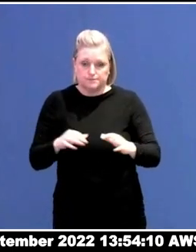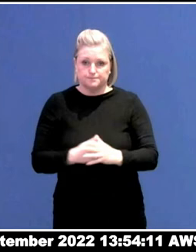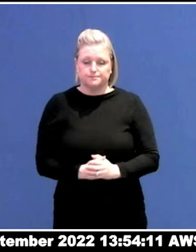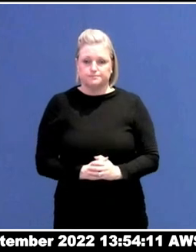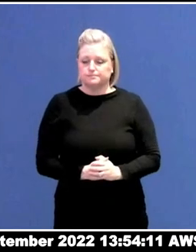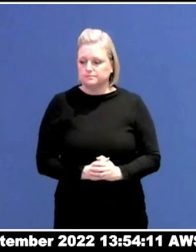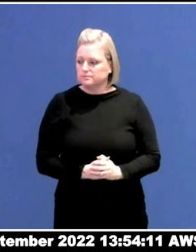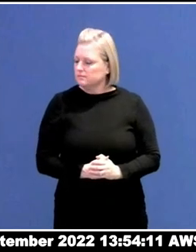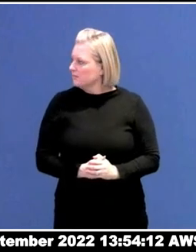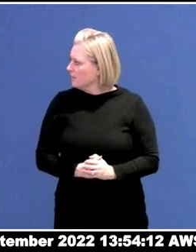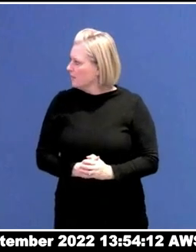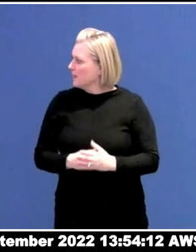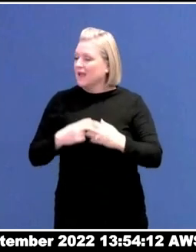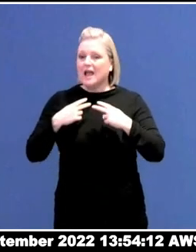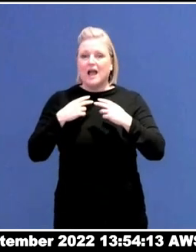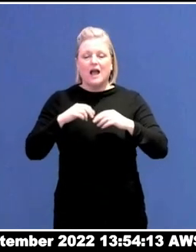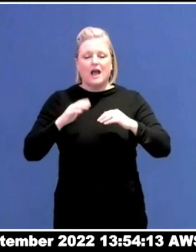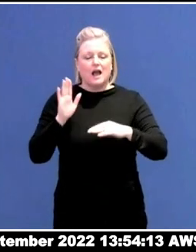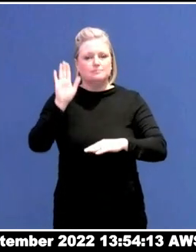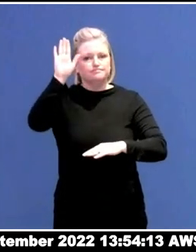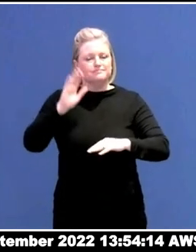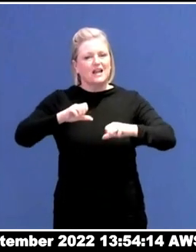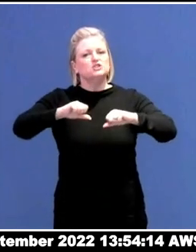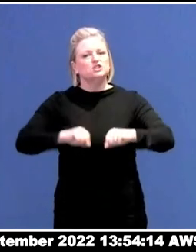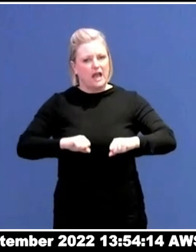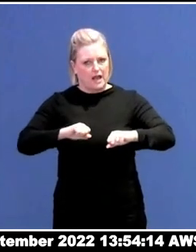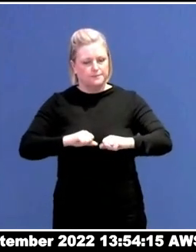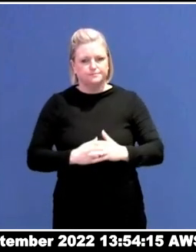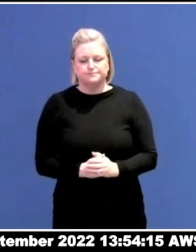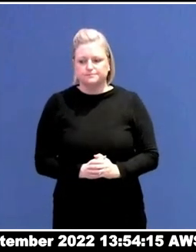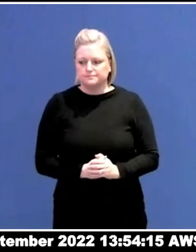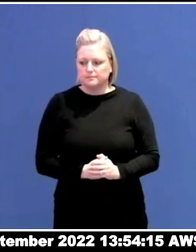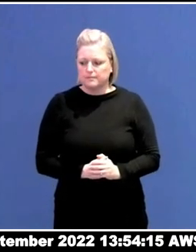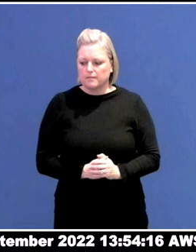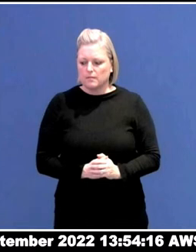Can we move from the - can we move from - and I don't underestimate the force of